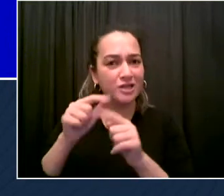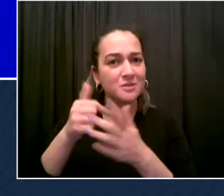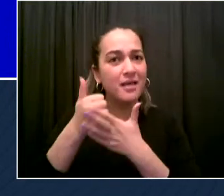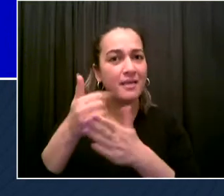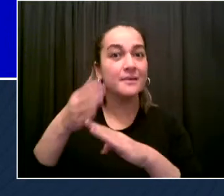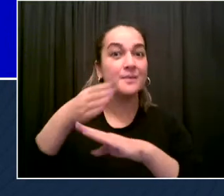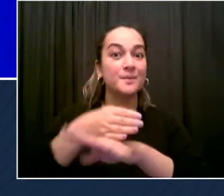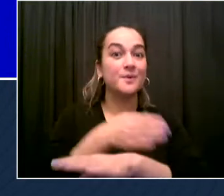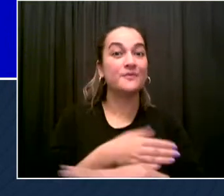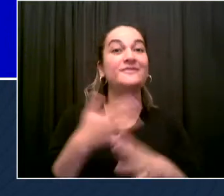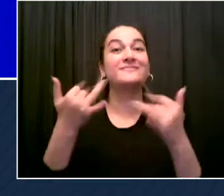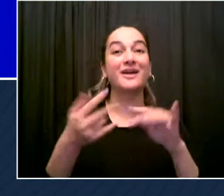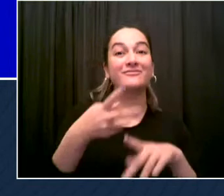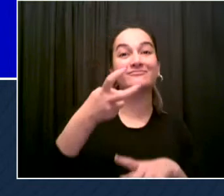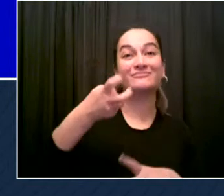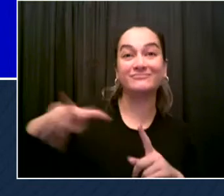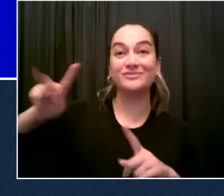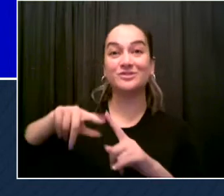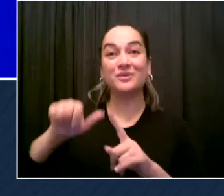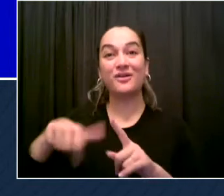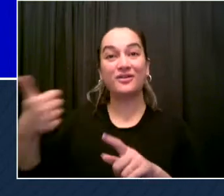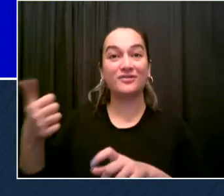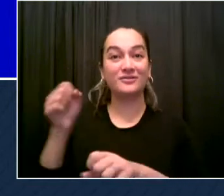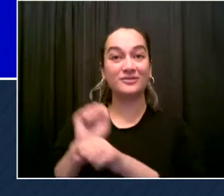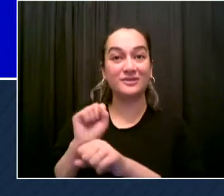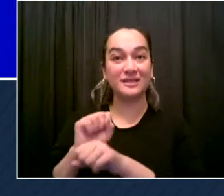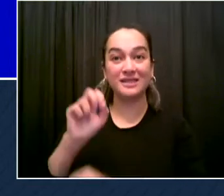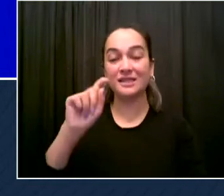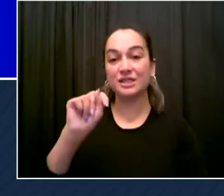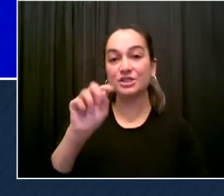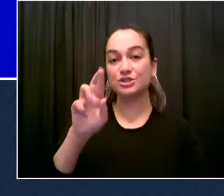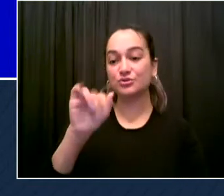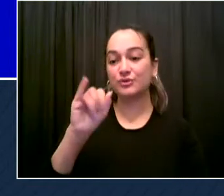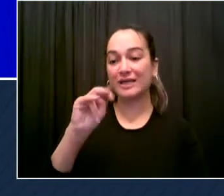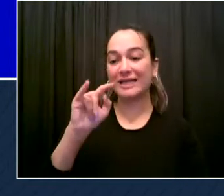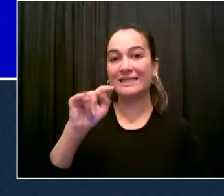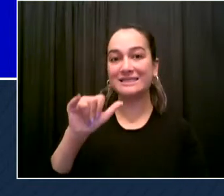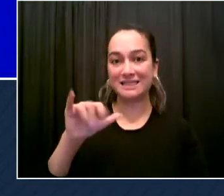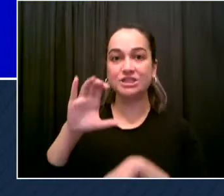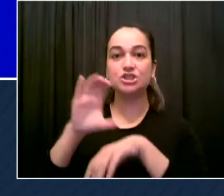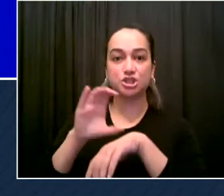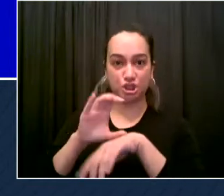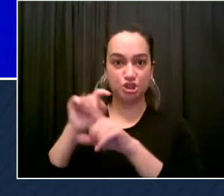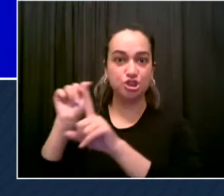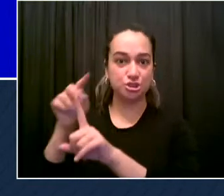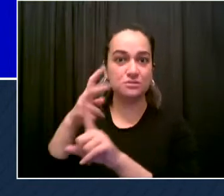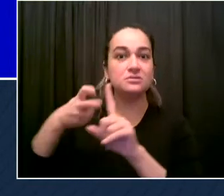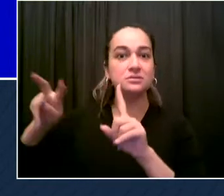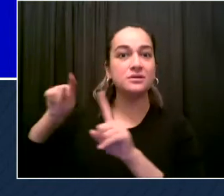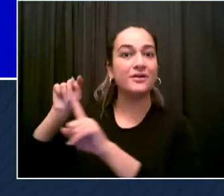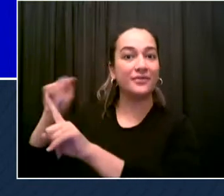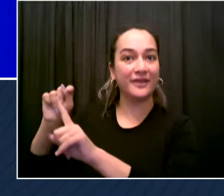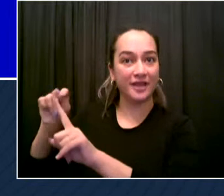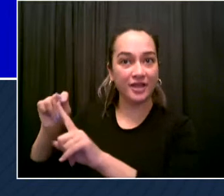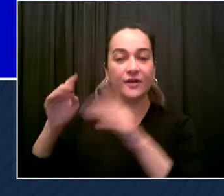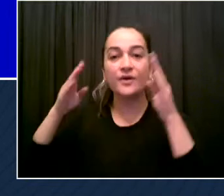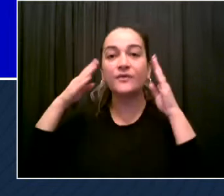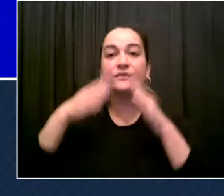JOB WELL DONE, HE GOES NOW TO TRINITY CHURCH ONE OF THE GREAT HISTORIC INSTITUTIONS AND ONE THAT HAPPENS TO HAVE A MULTIBILLION DOLLAR ENDOWMENT.